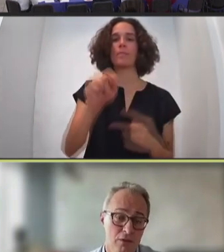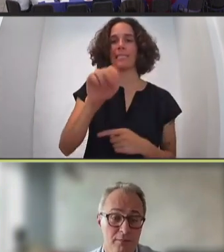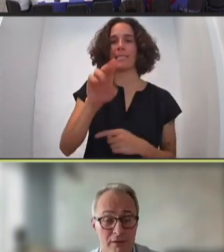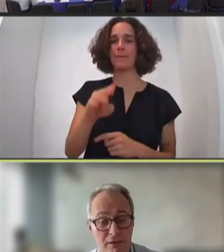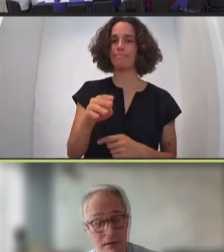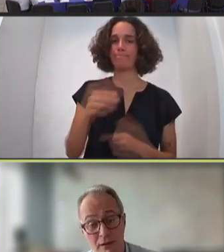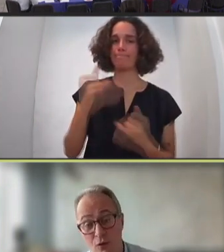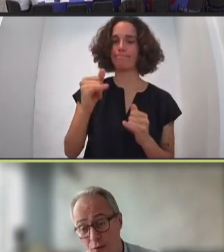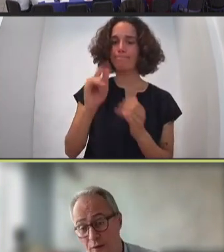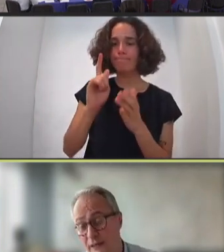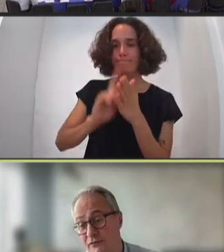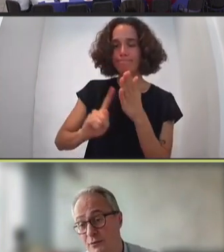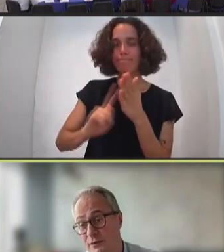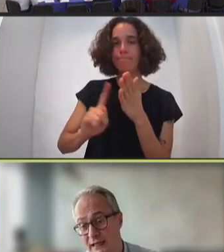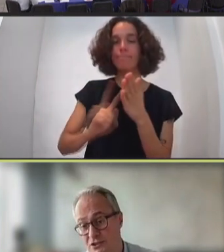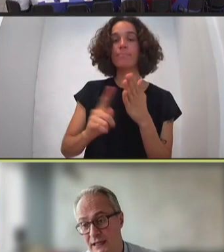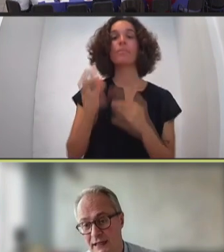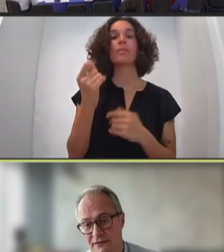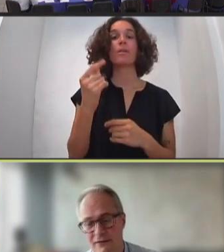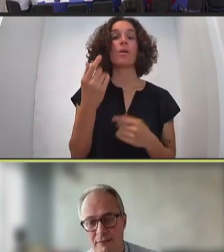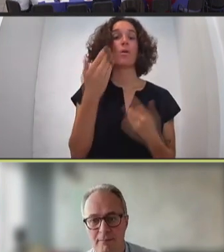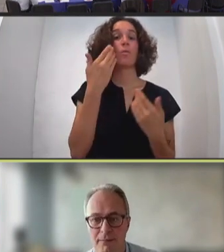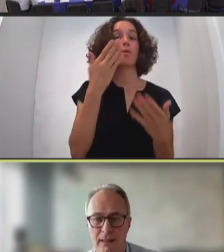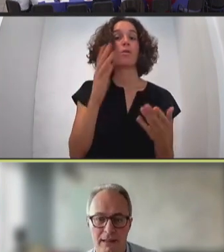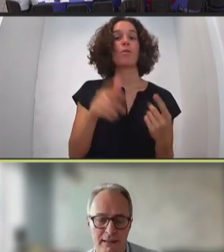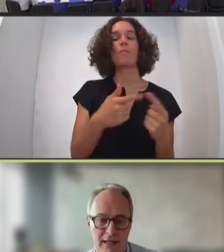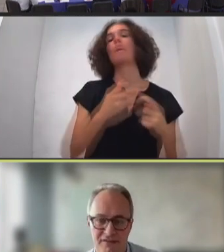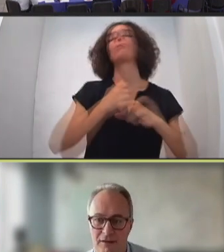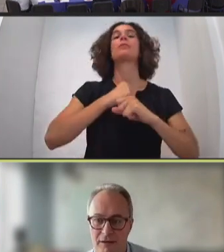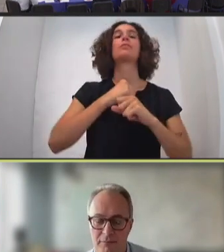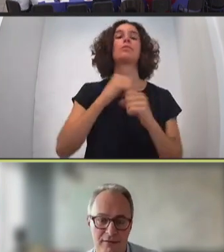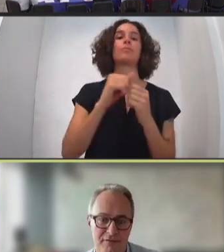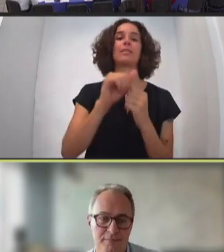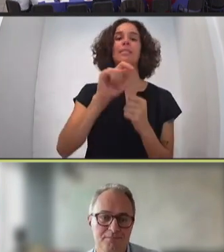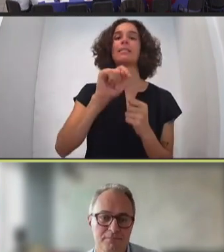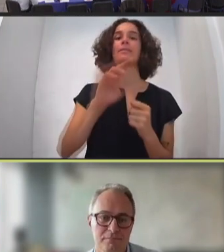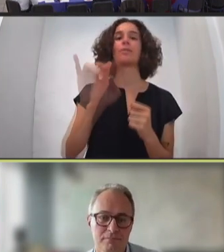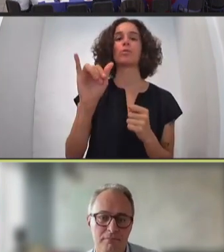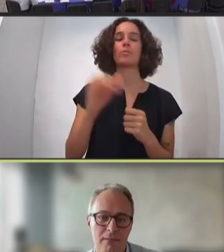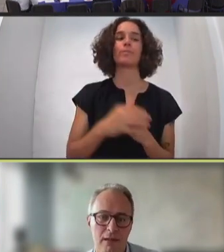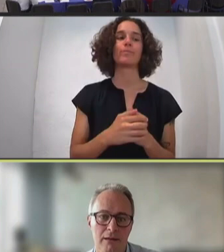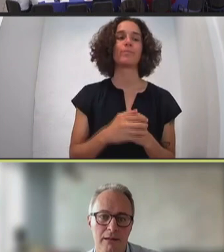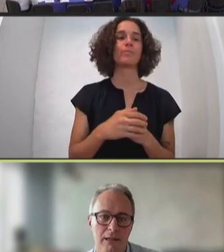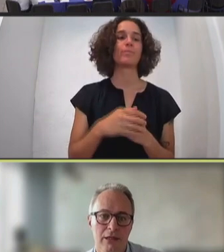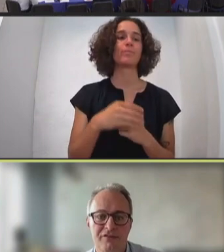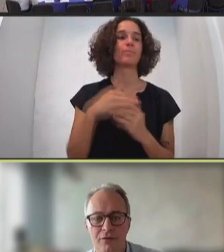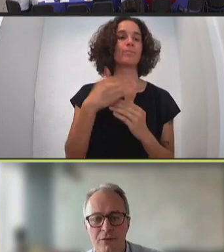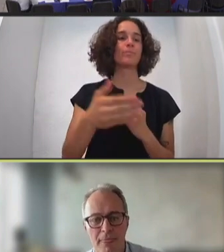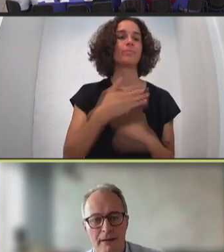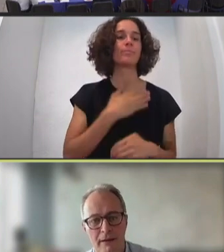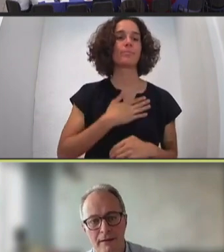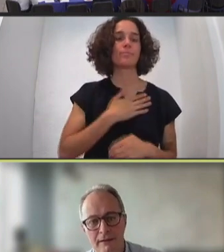know about the correlative protection against TB -- next slide, please. So,